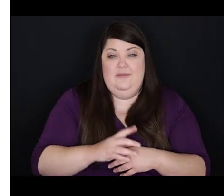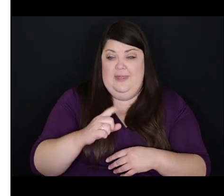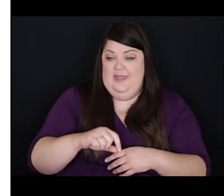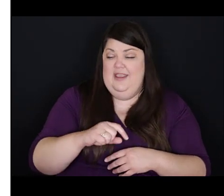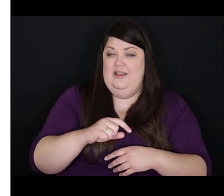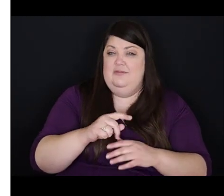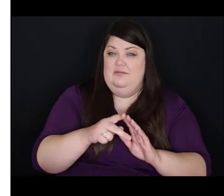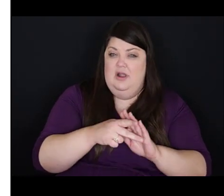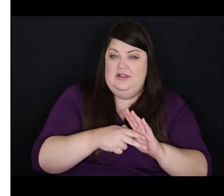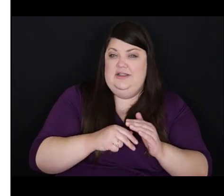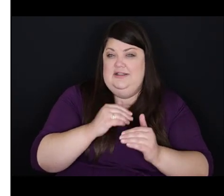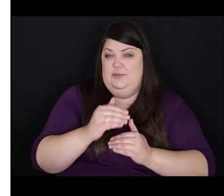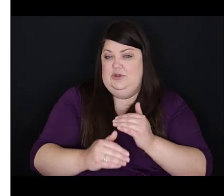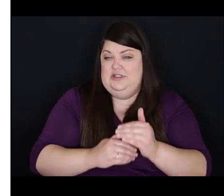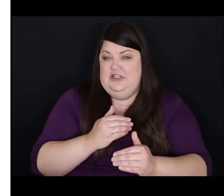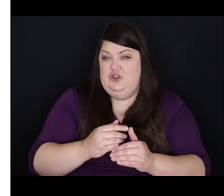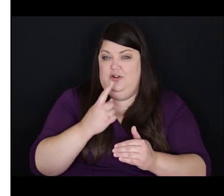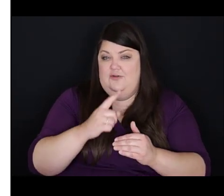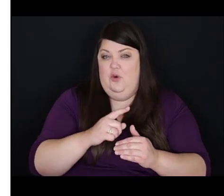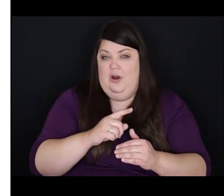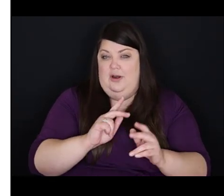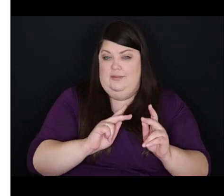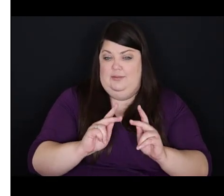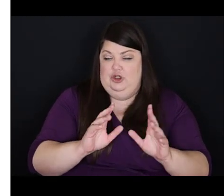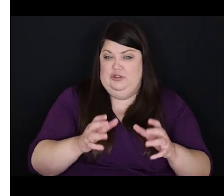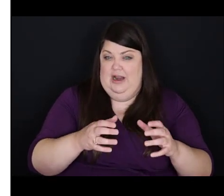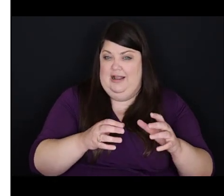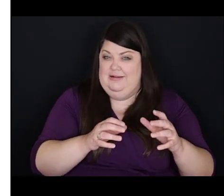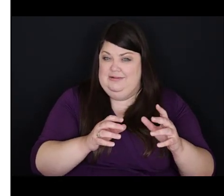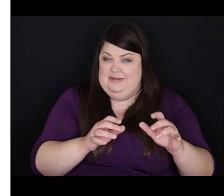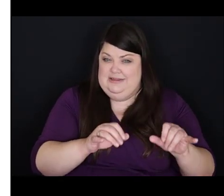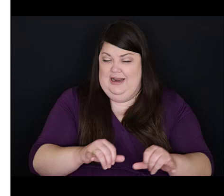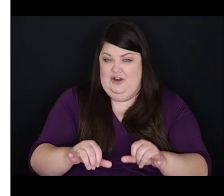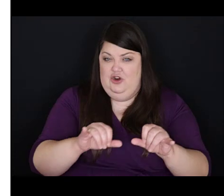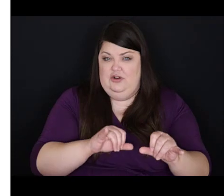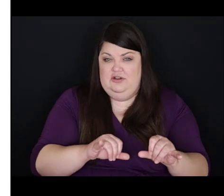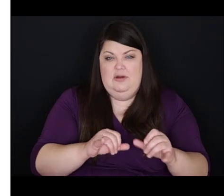maintenance of personnel standards, are likely your human resources policies and